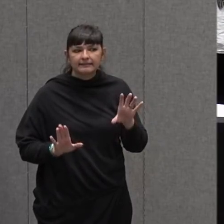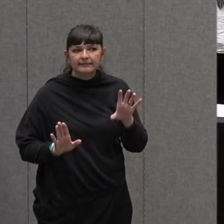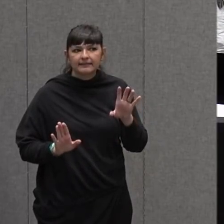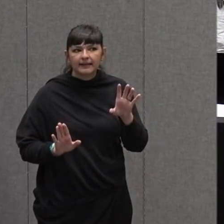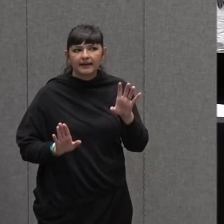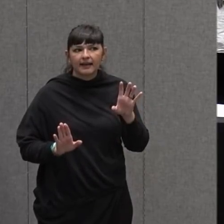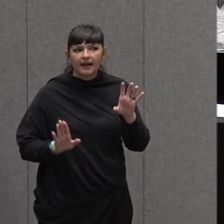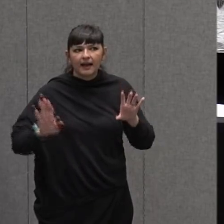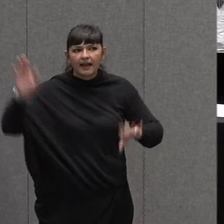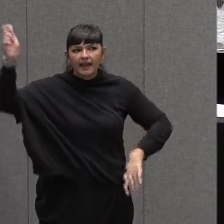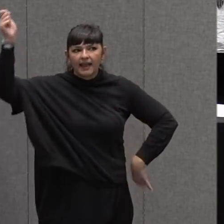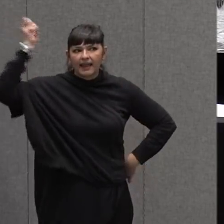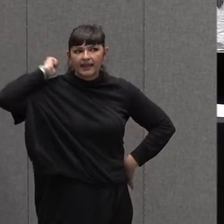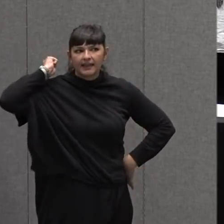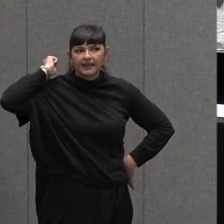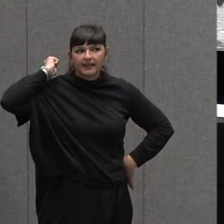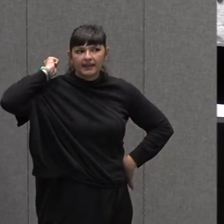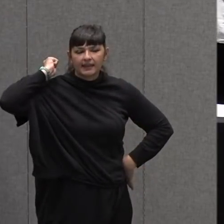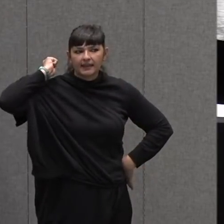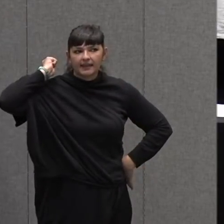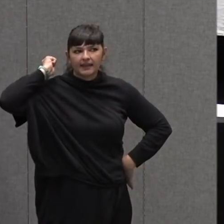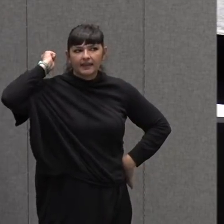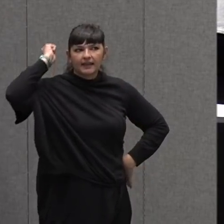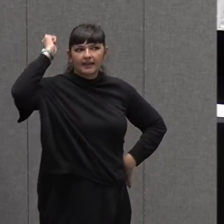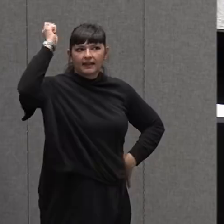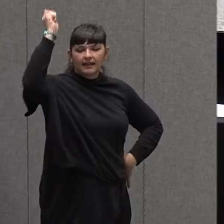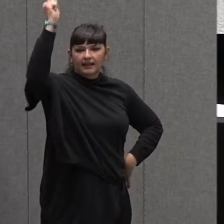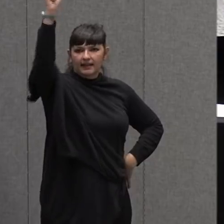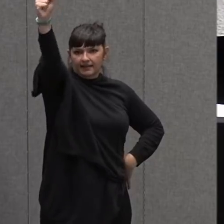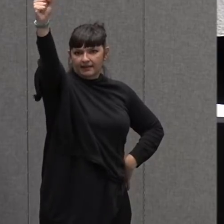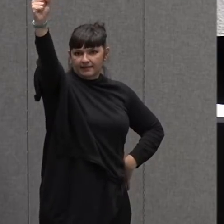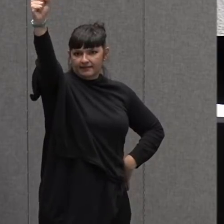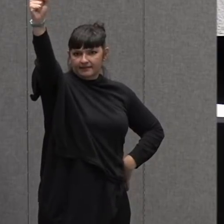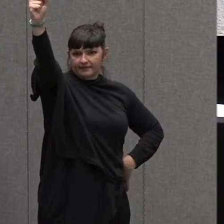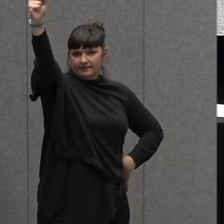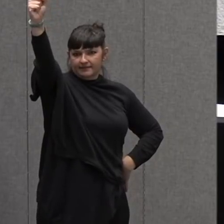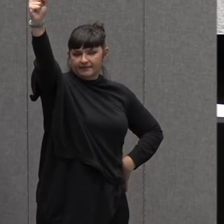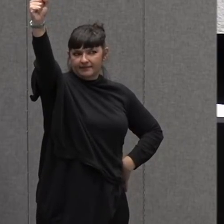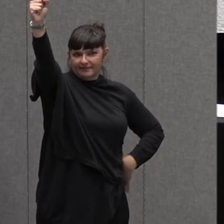So you'll 80 and then you'll come up to what we call a torch 85.